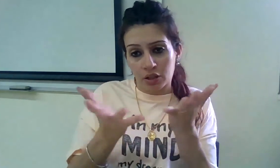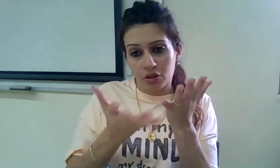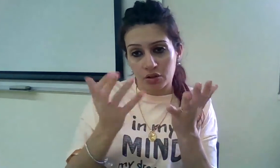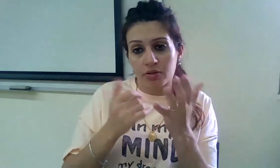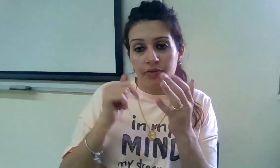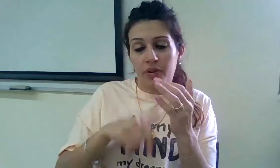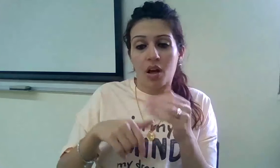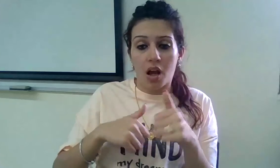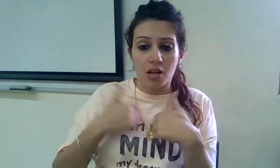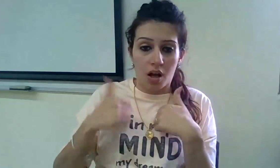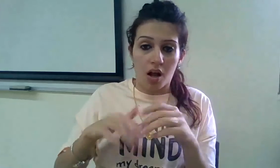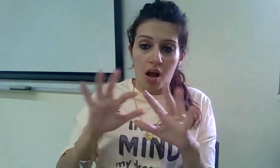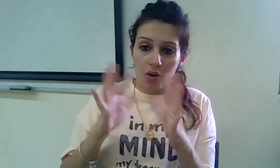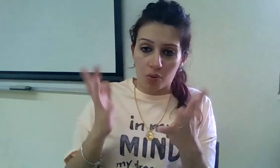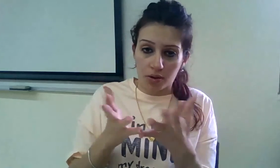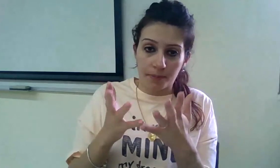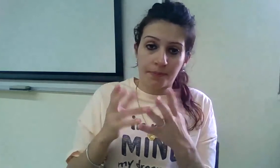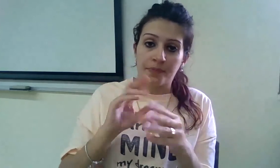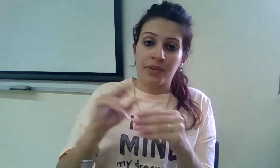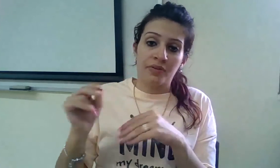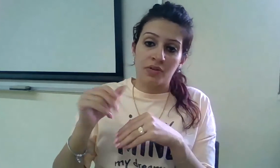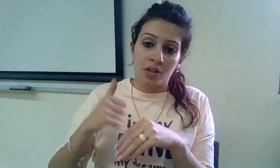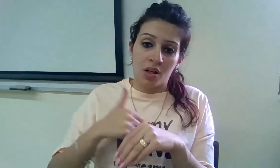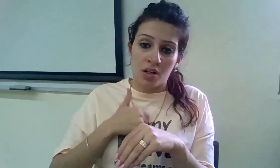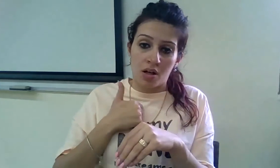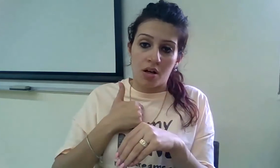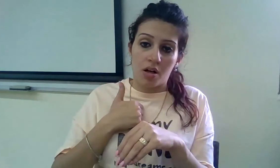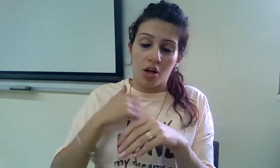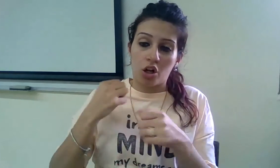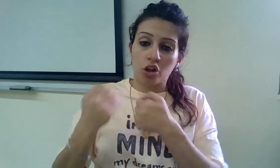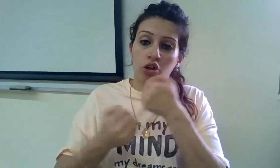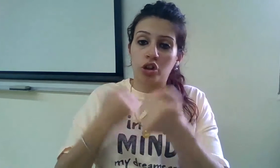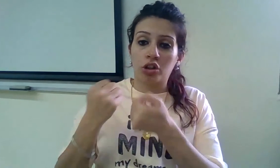the parents can co-assess their children with the teacher,